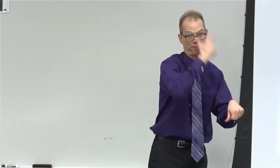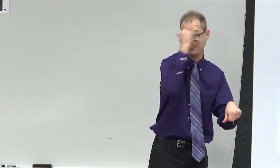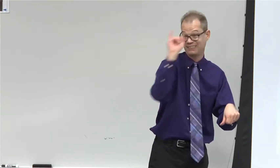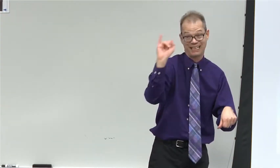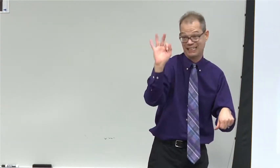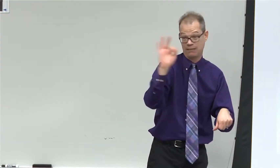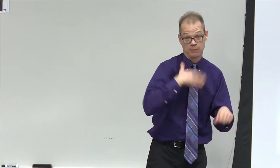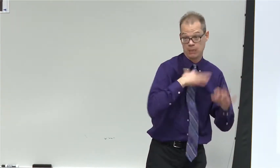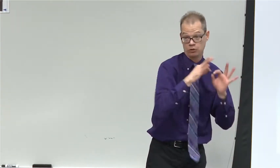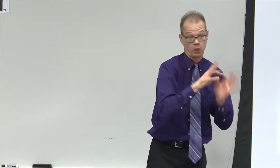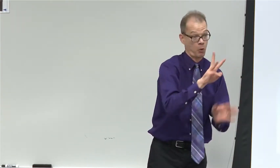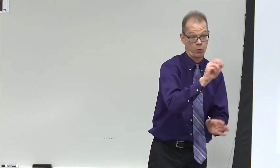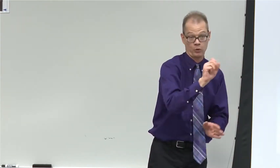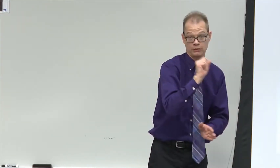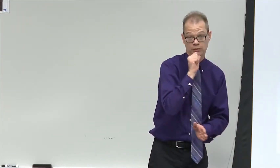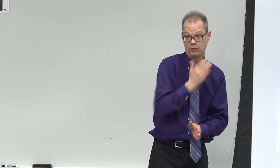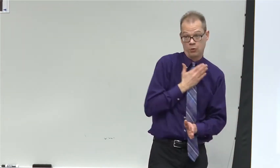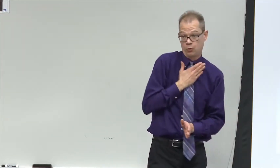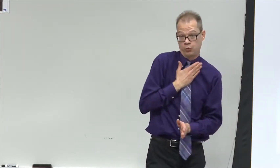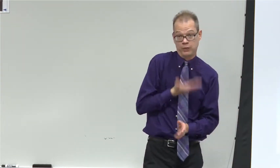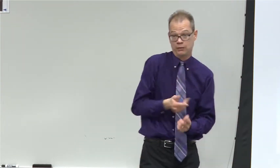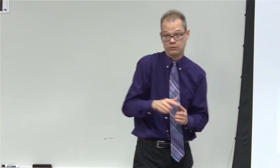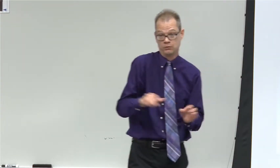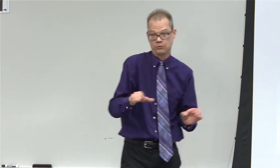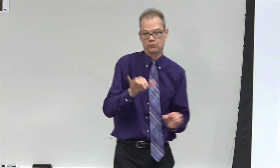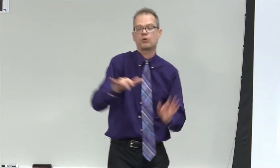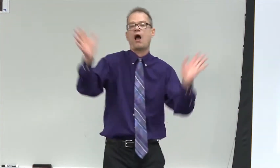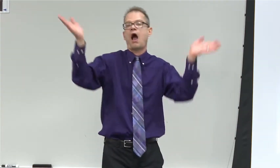If those...if those interpreters were not willing to do that,